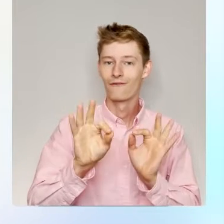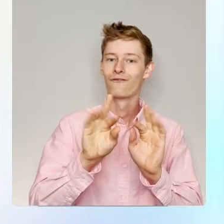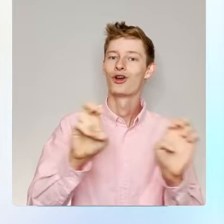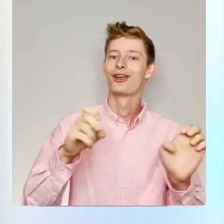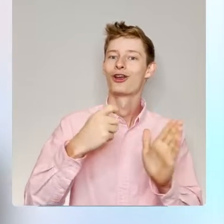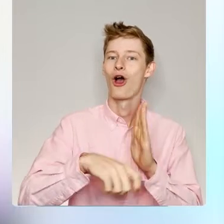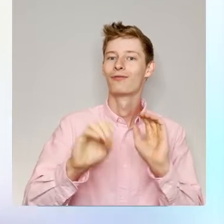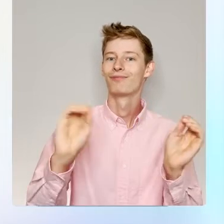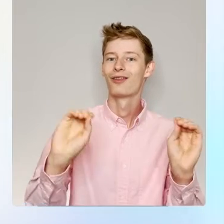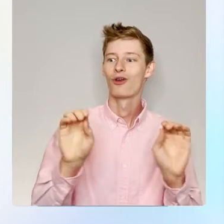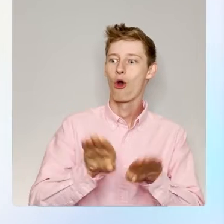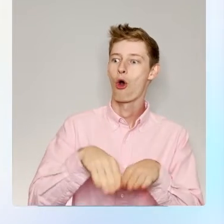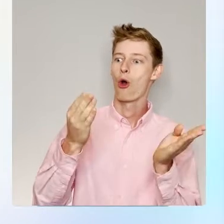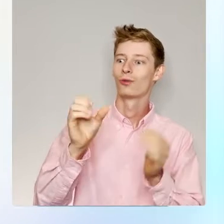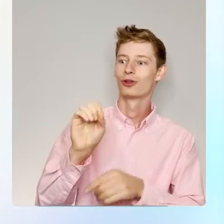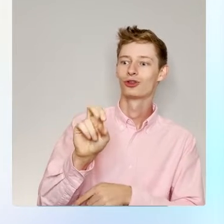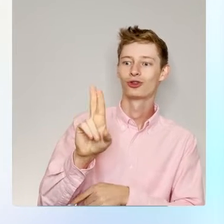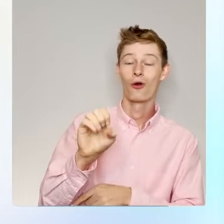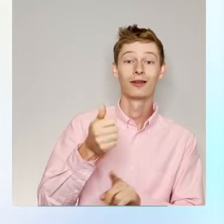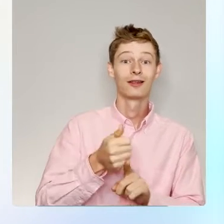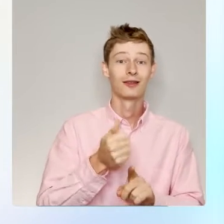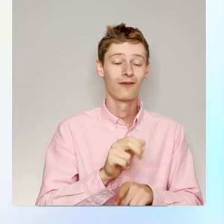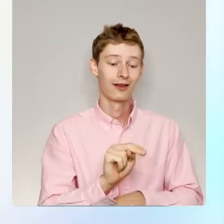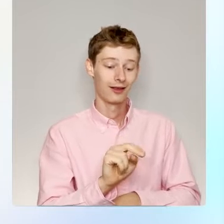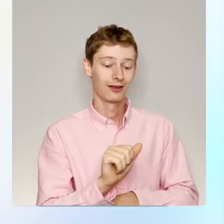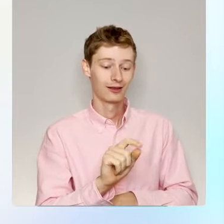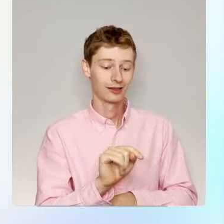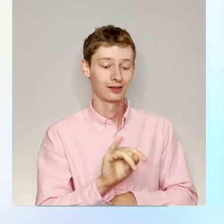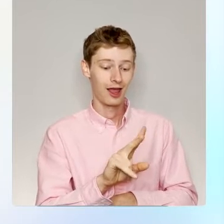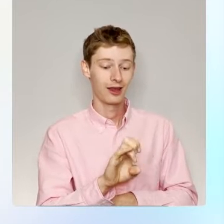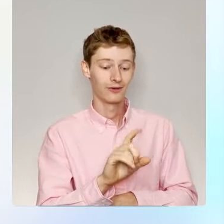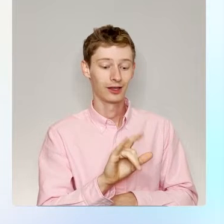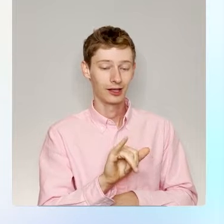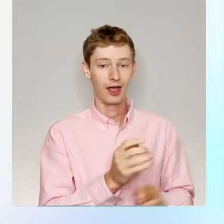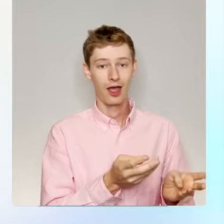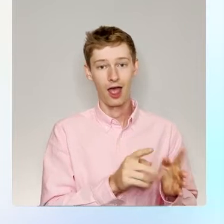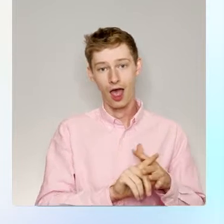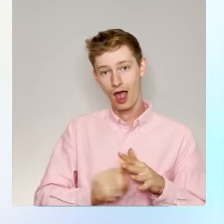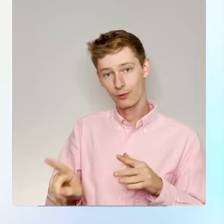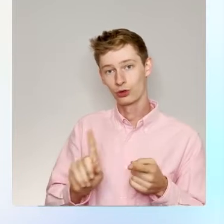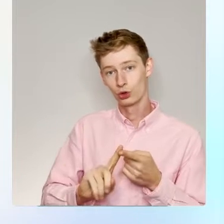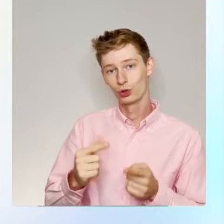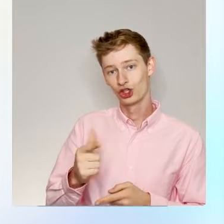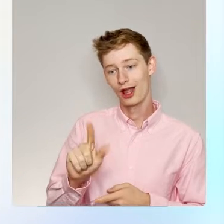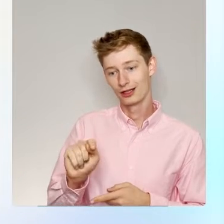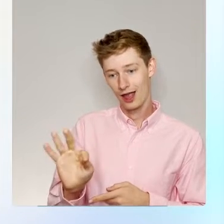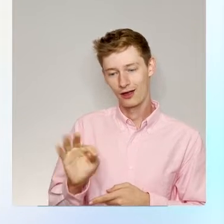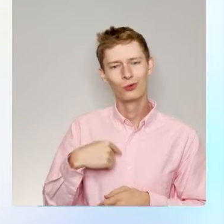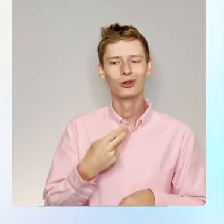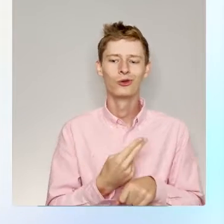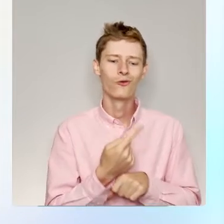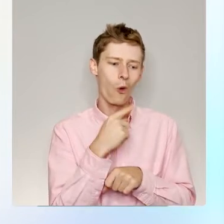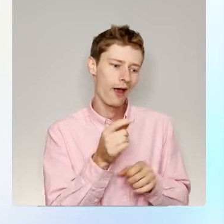to do a lot of scripting, which also let us use it as our level editor. We assigned custom properties to individual meshes from within Blender,